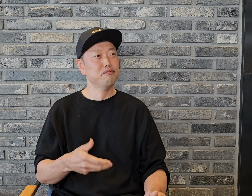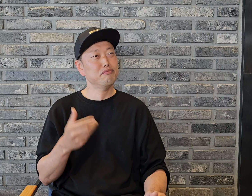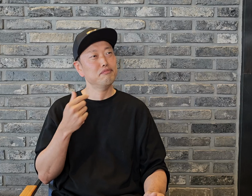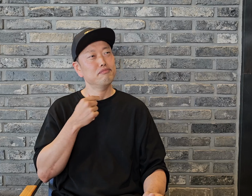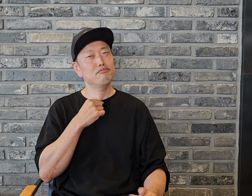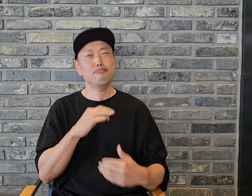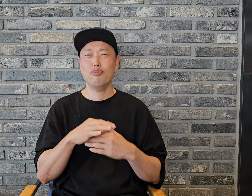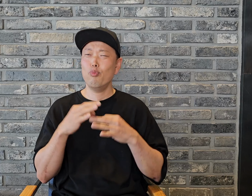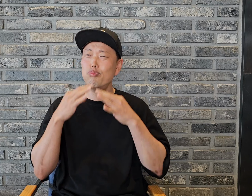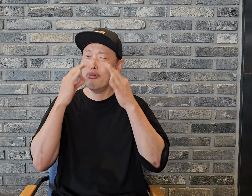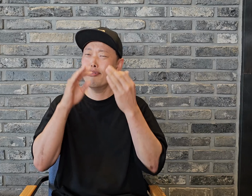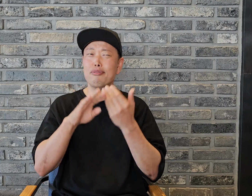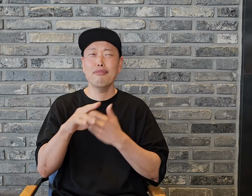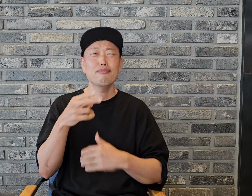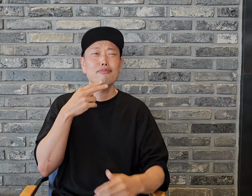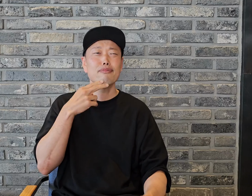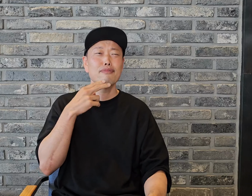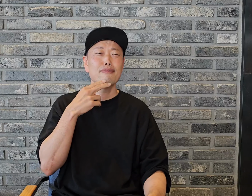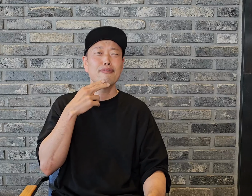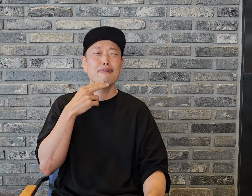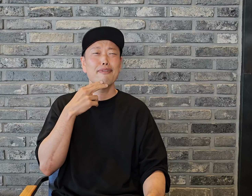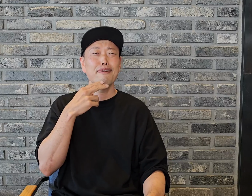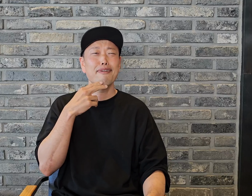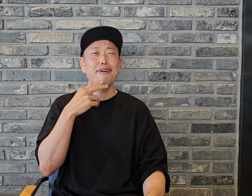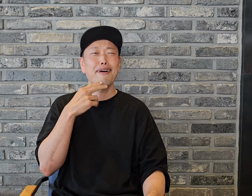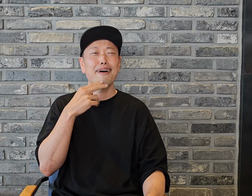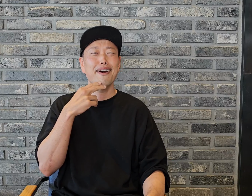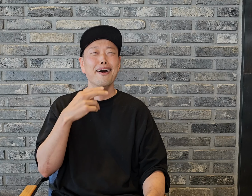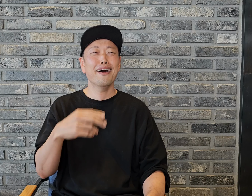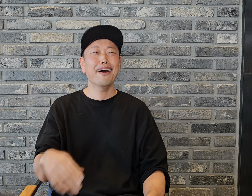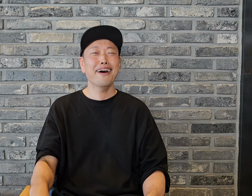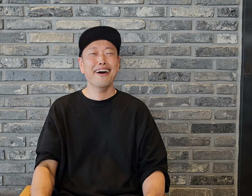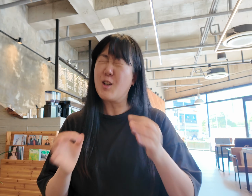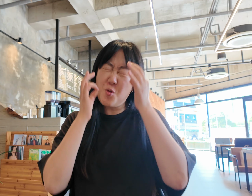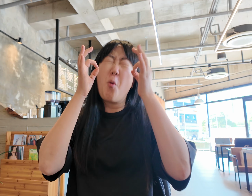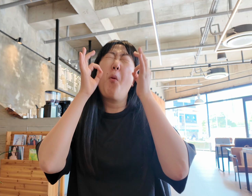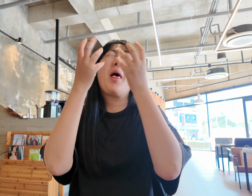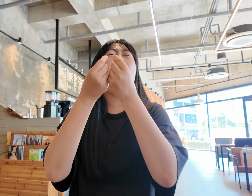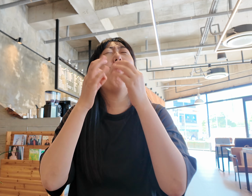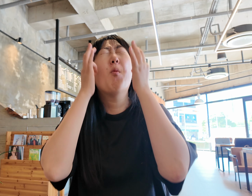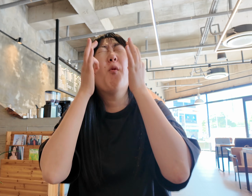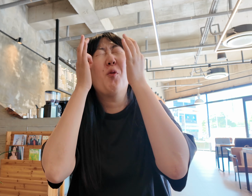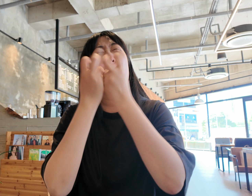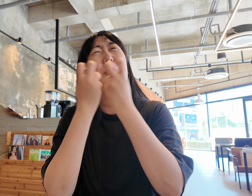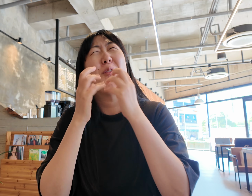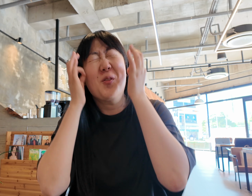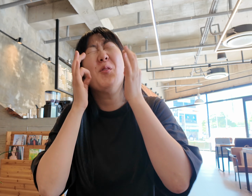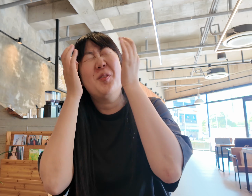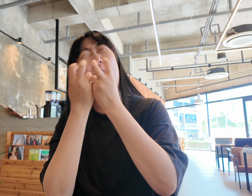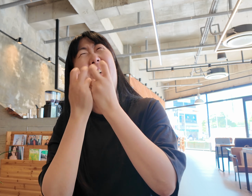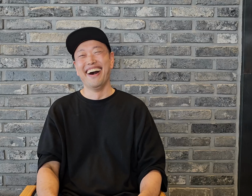The only thing I can do is try :( What should I do to make an effort?